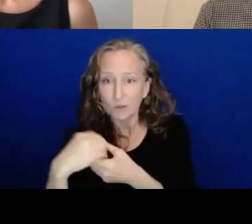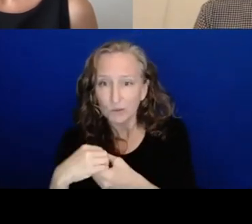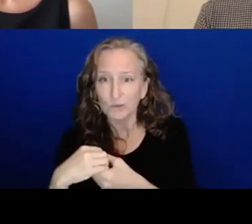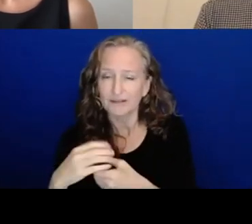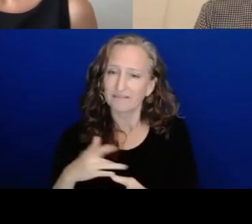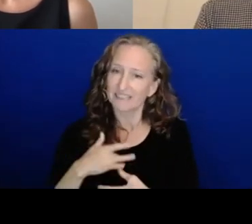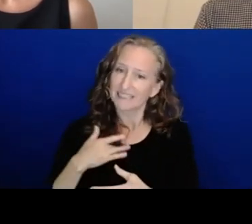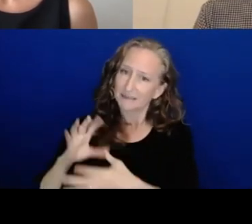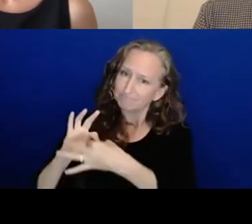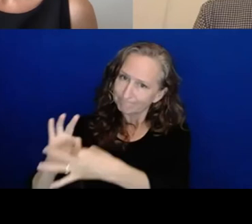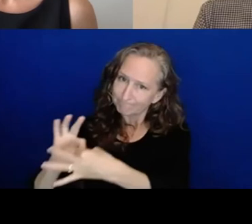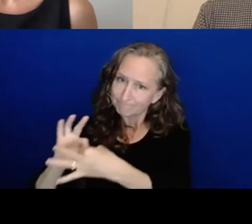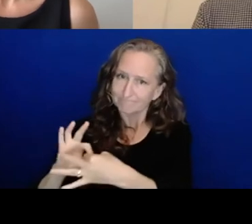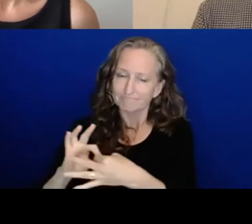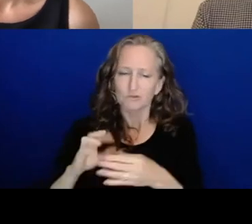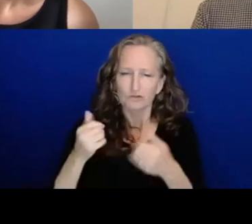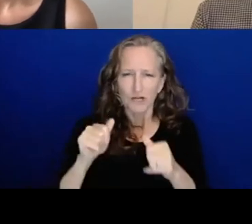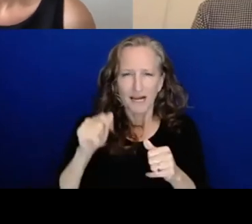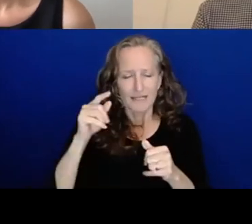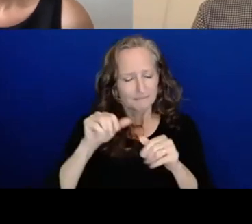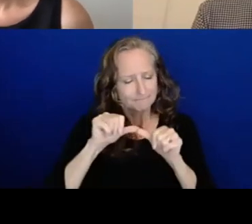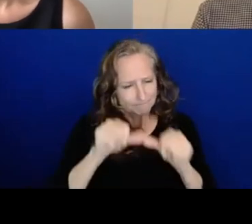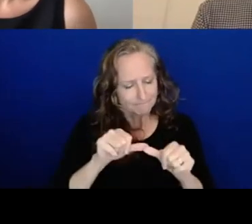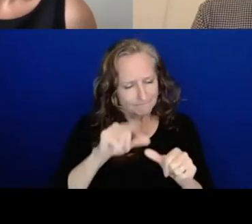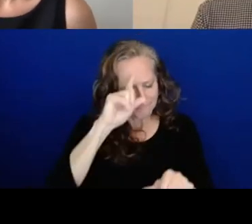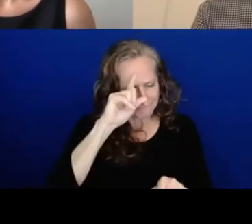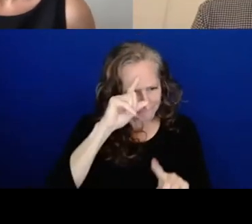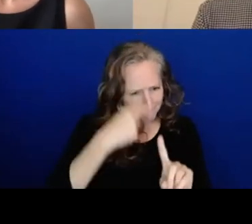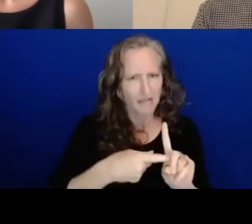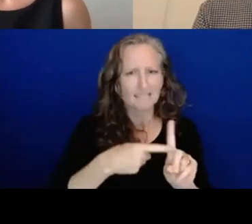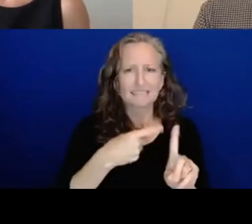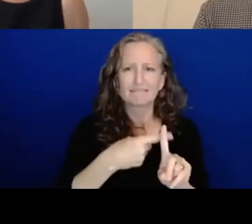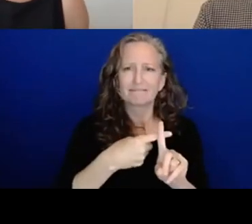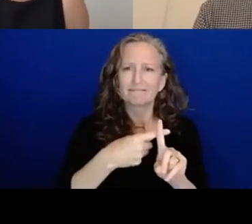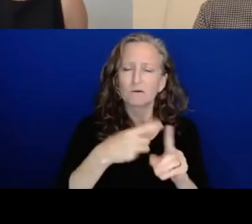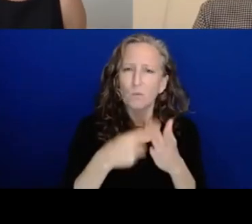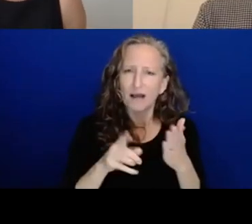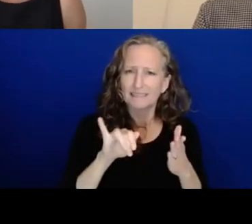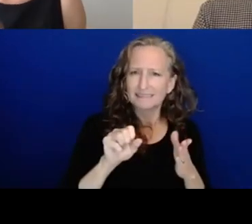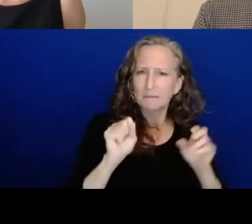much staying in that positive mindset of what's possible right now for innovation for greater